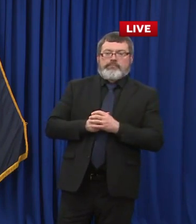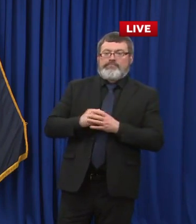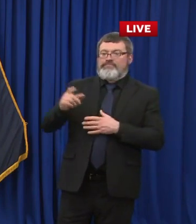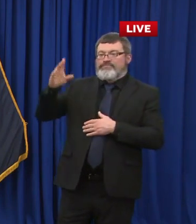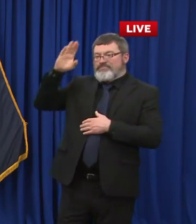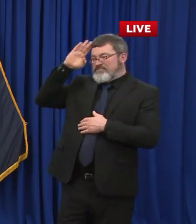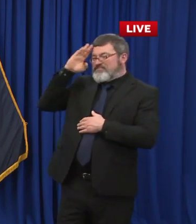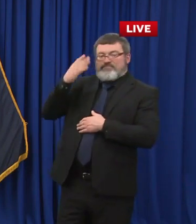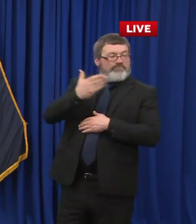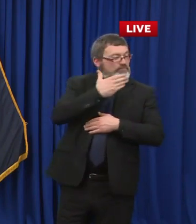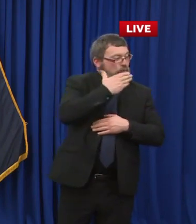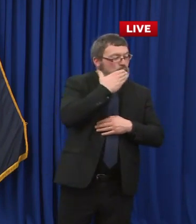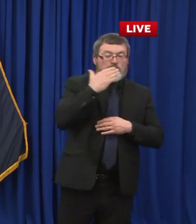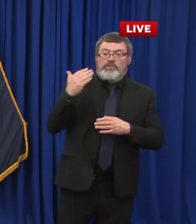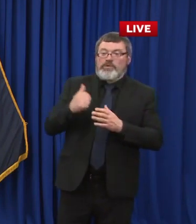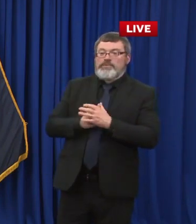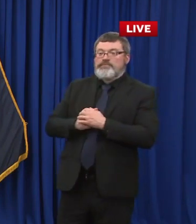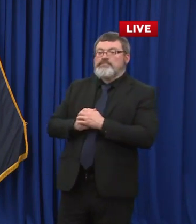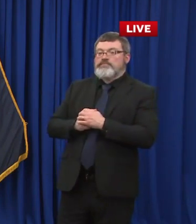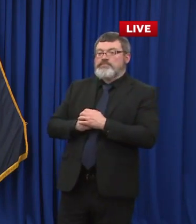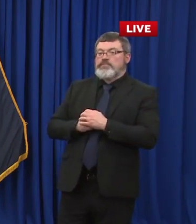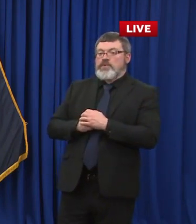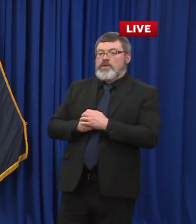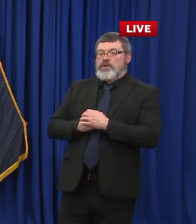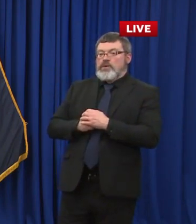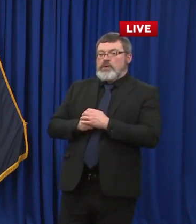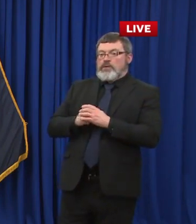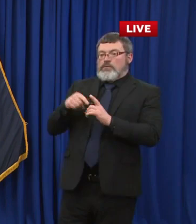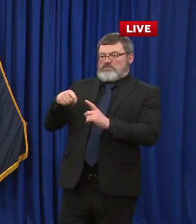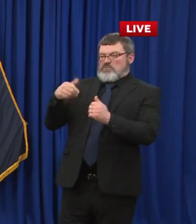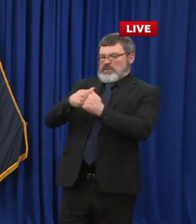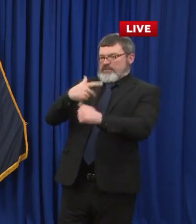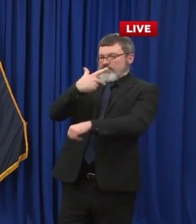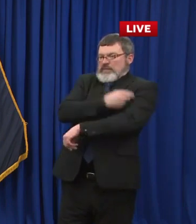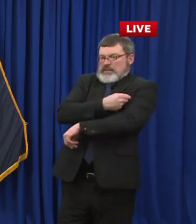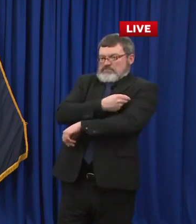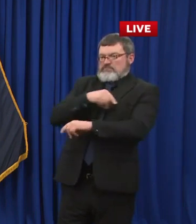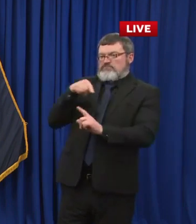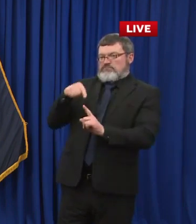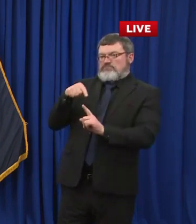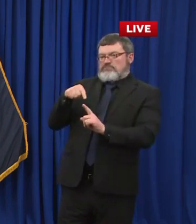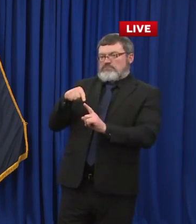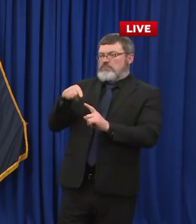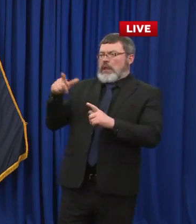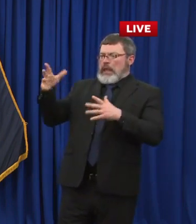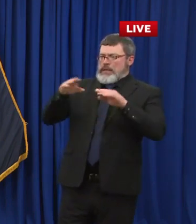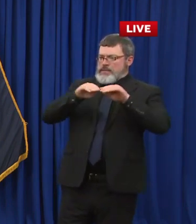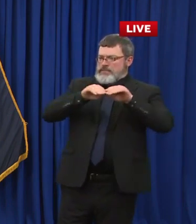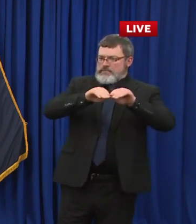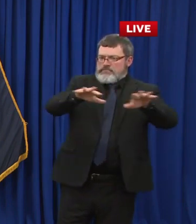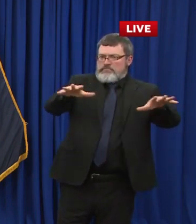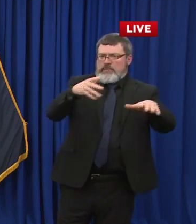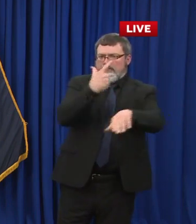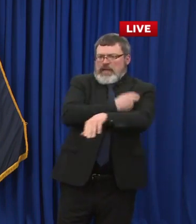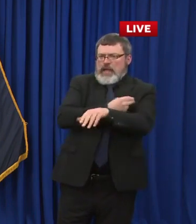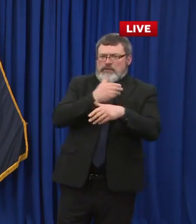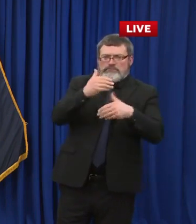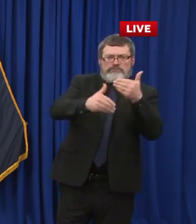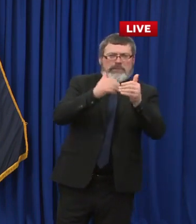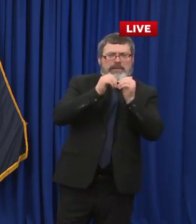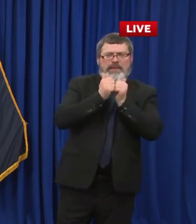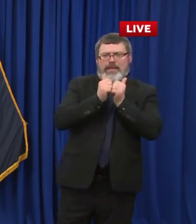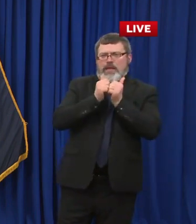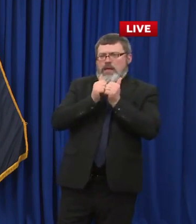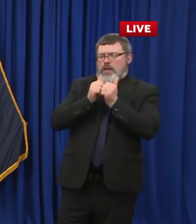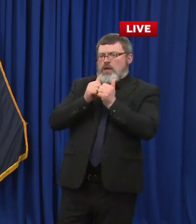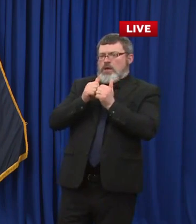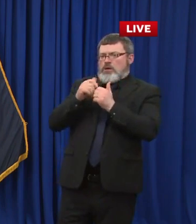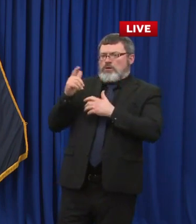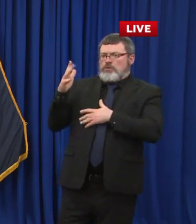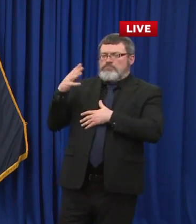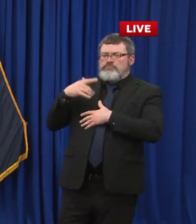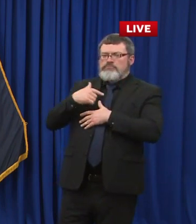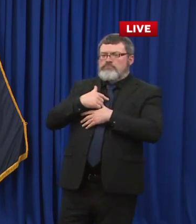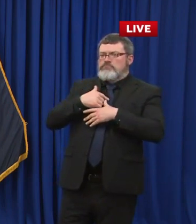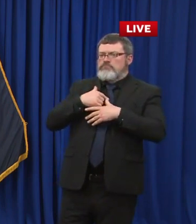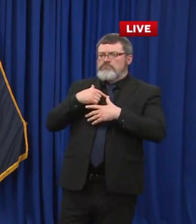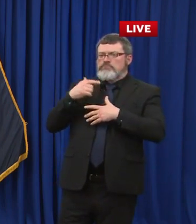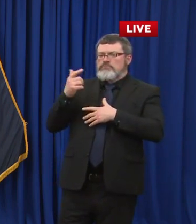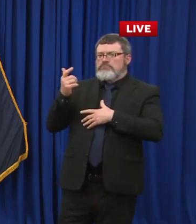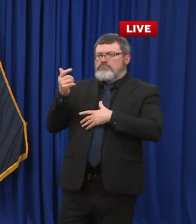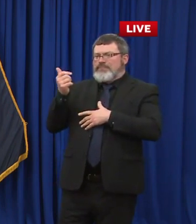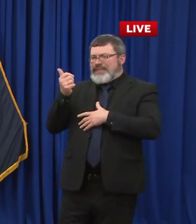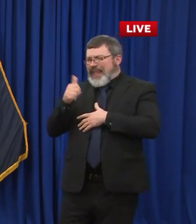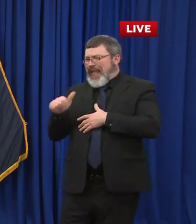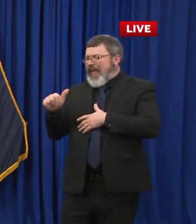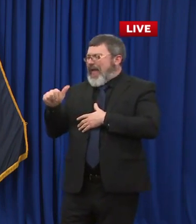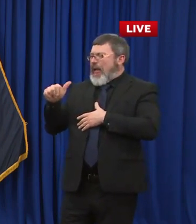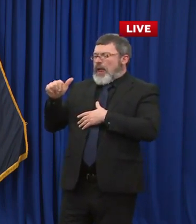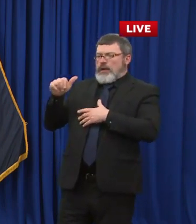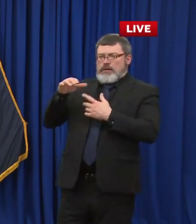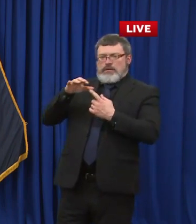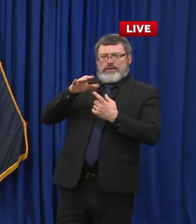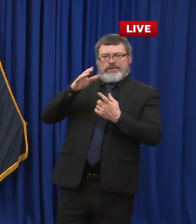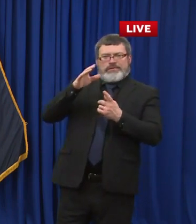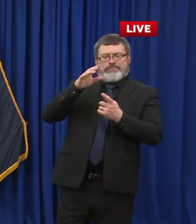THANK YOU.